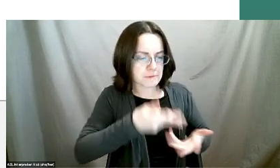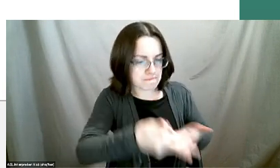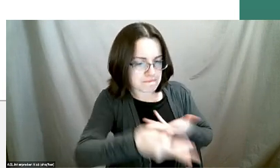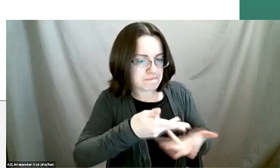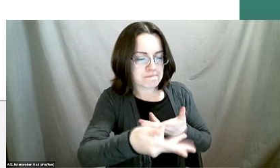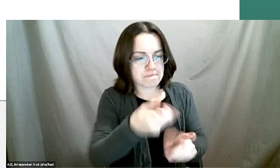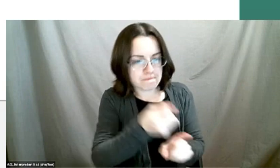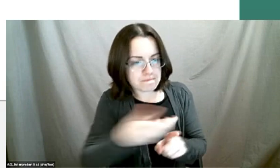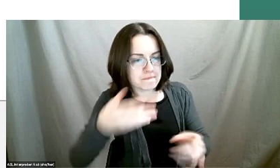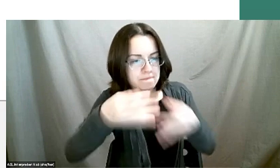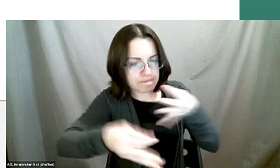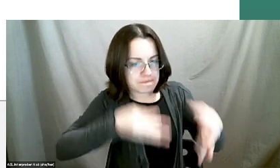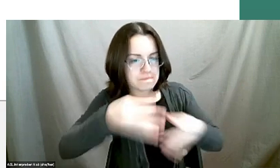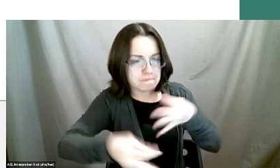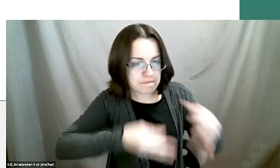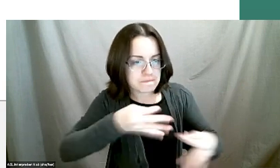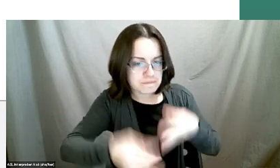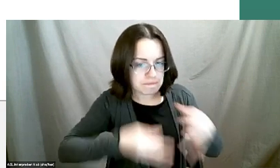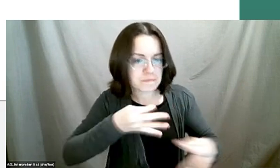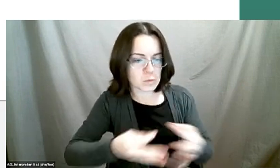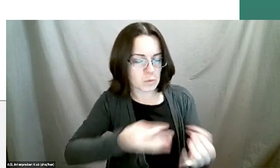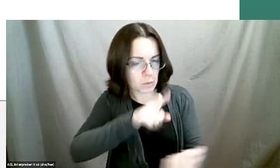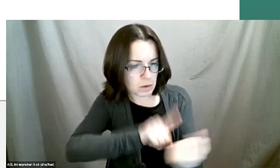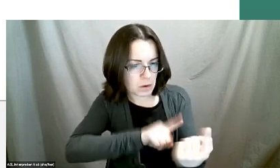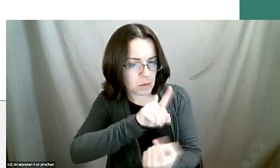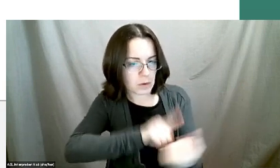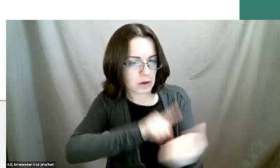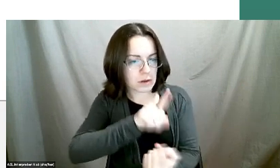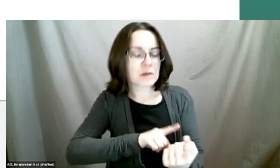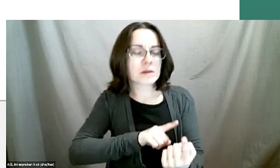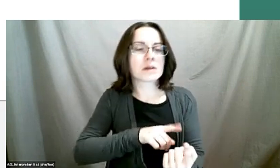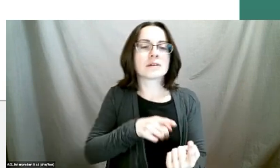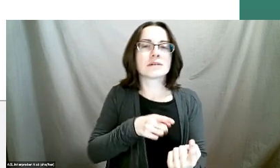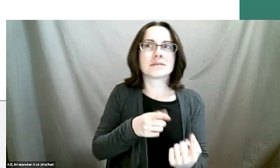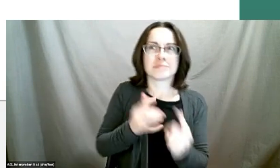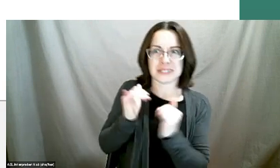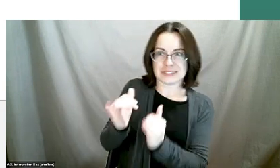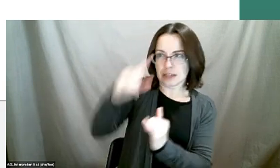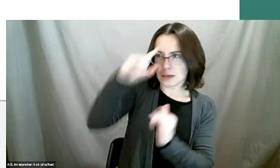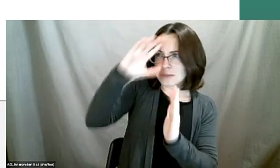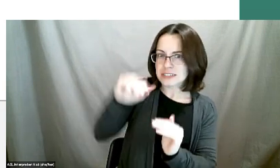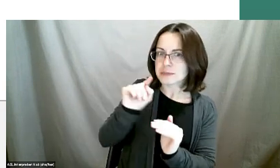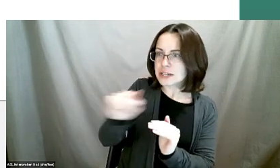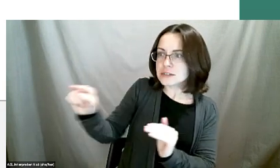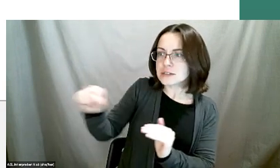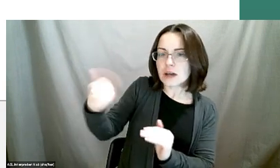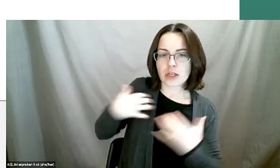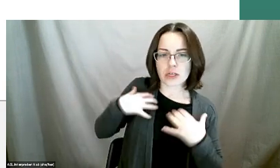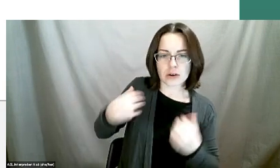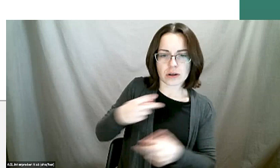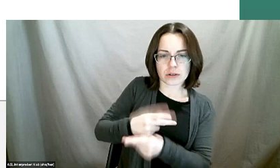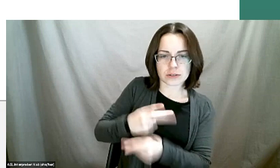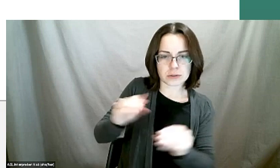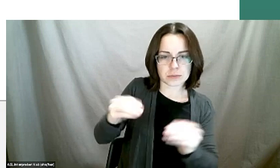but all the other members of the healthcare team need to be